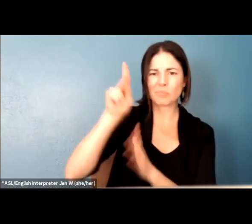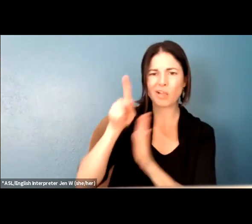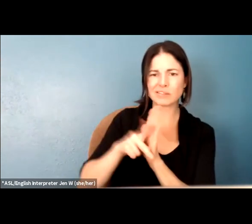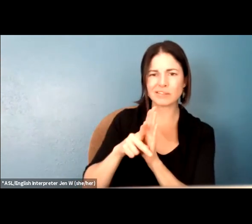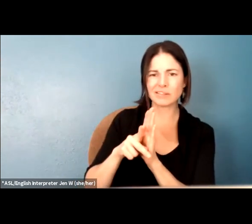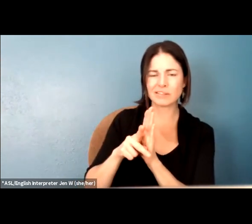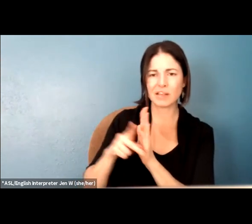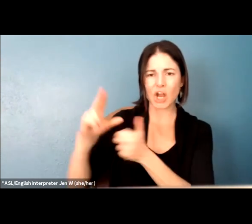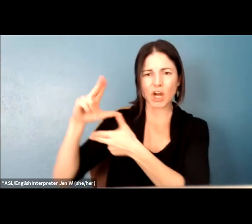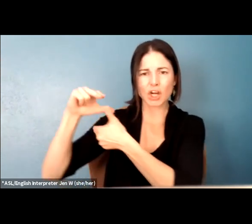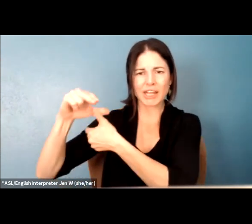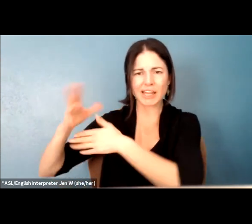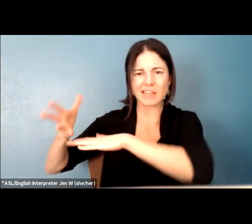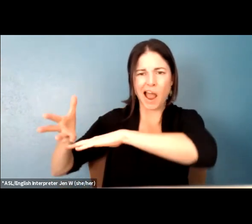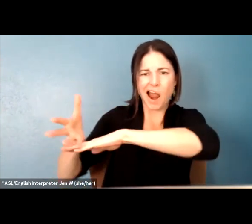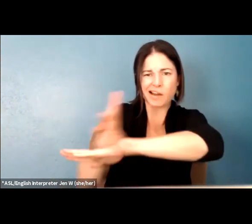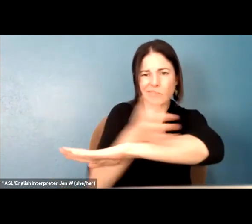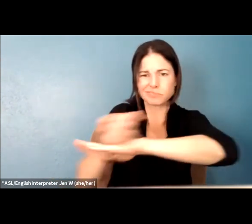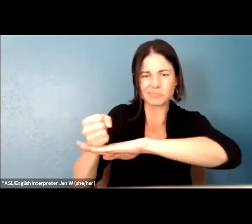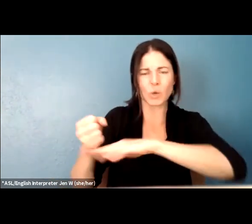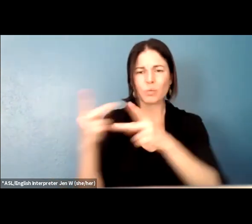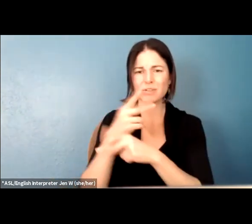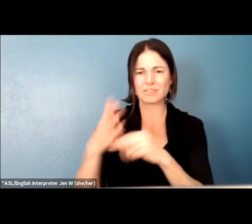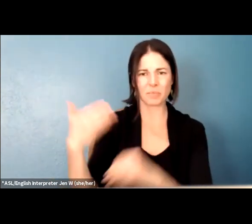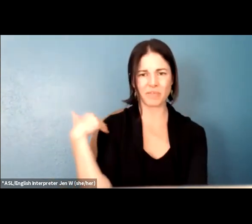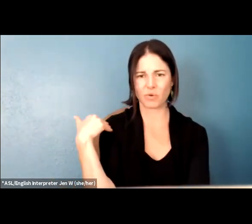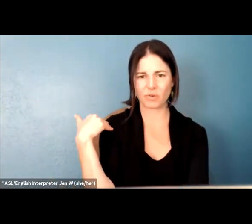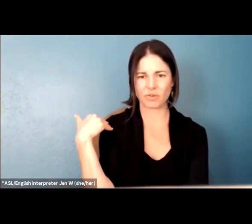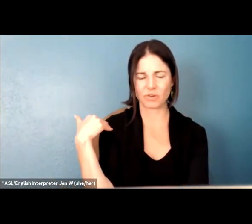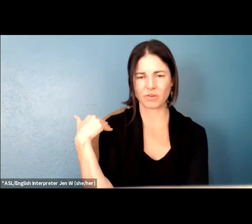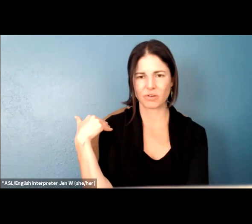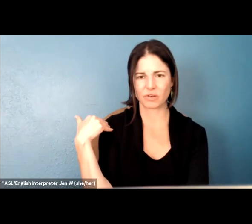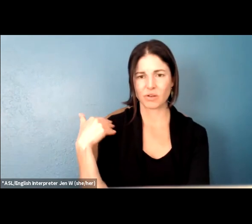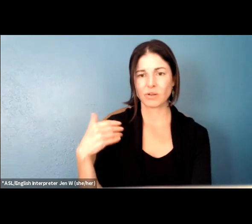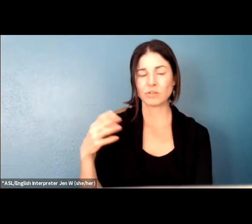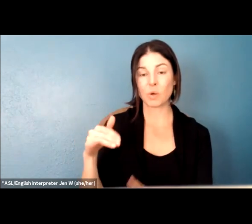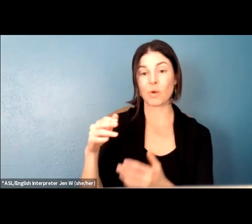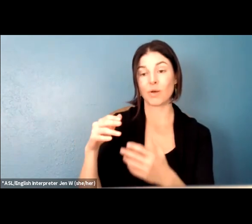do more damage now. These lies a nation built by immigrants while